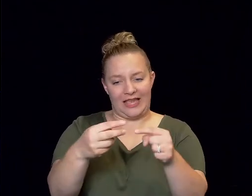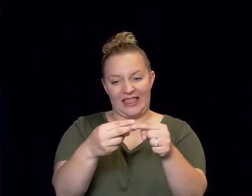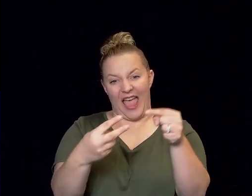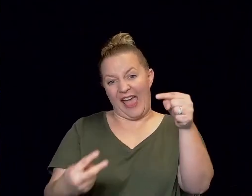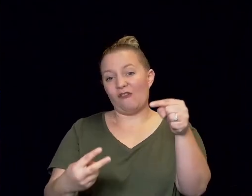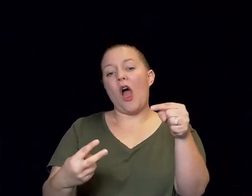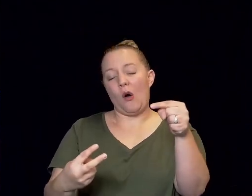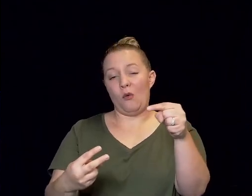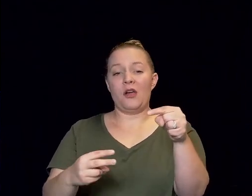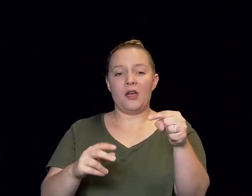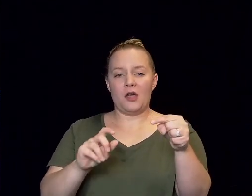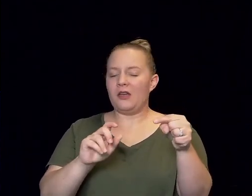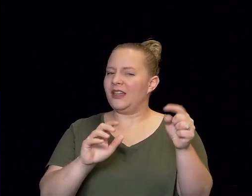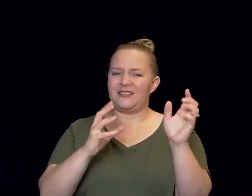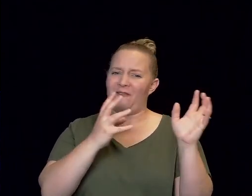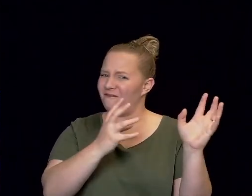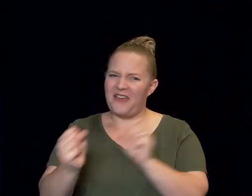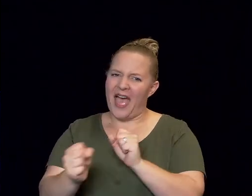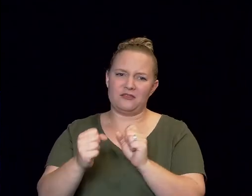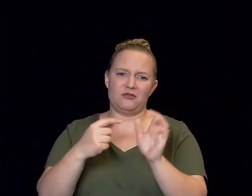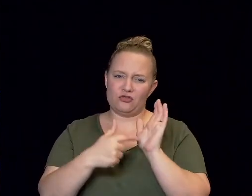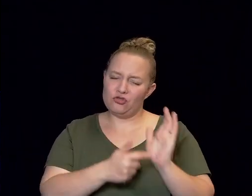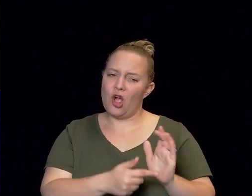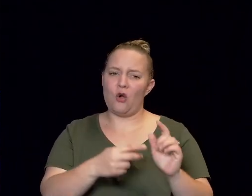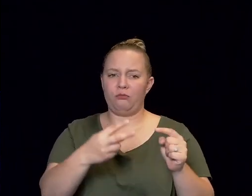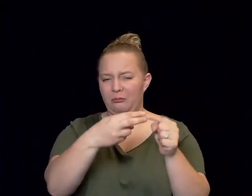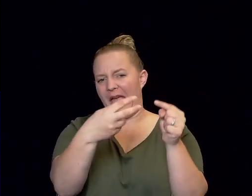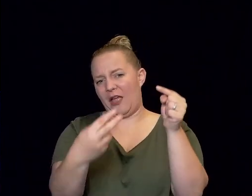for me to draw that arrow over saying that I'm taking -4